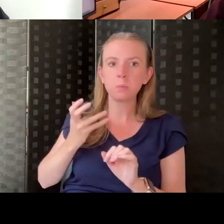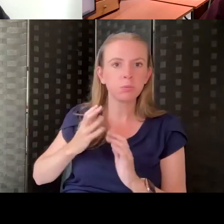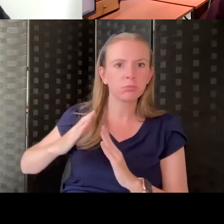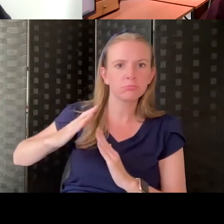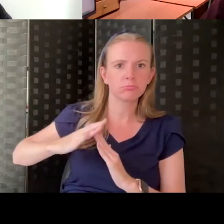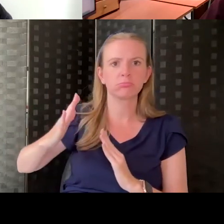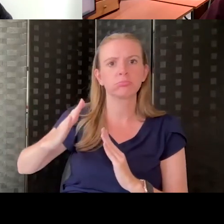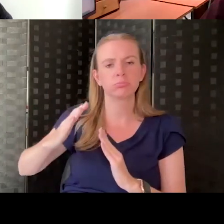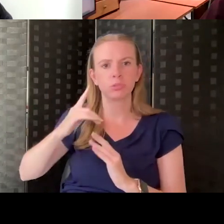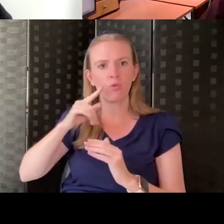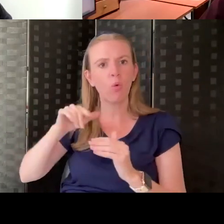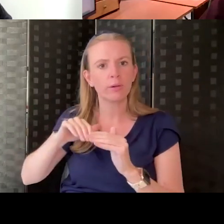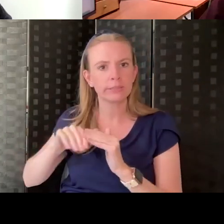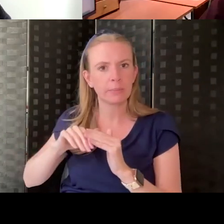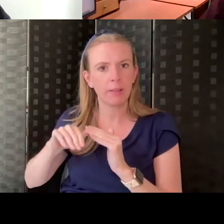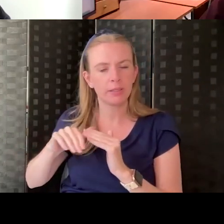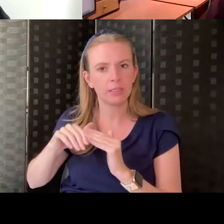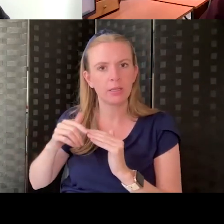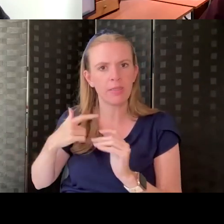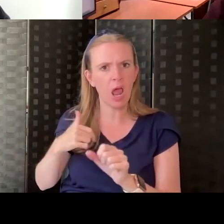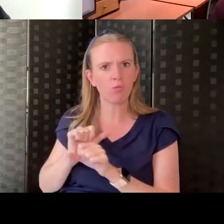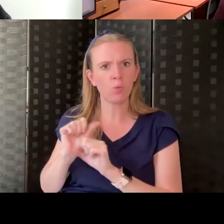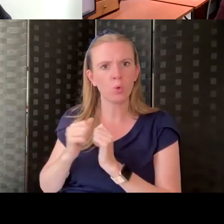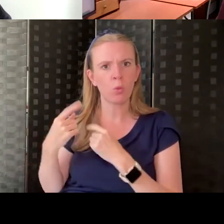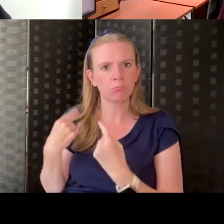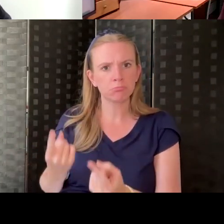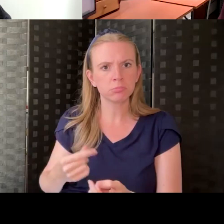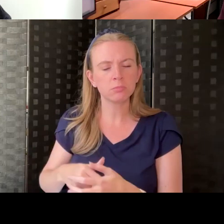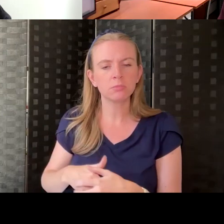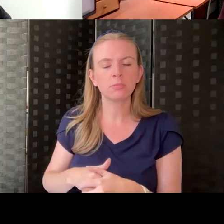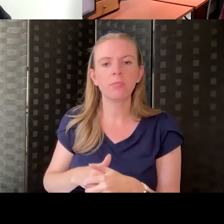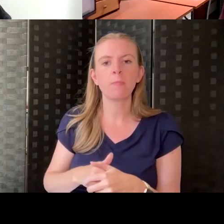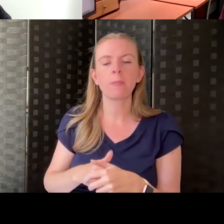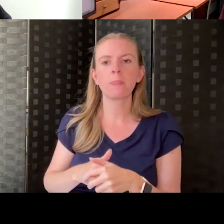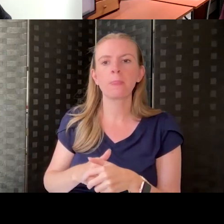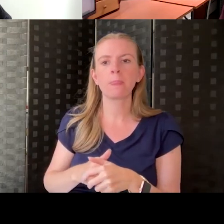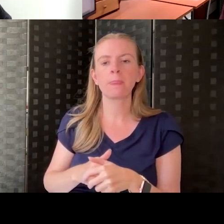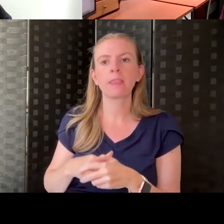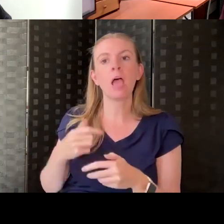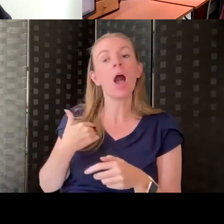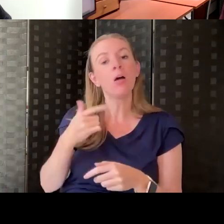an accessibility standpoint that I have been able to work with. I was really impressed with